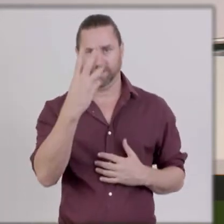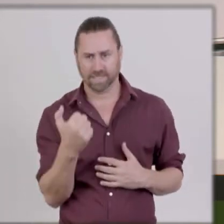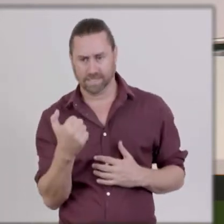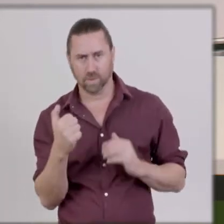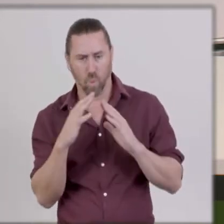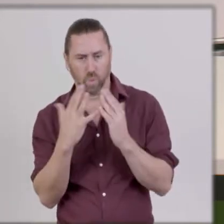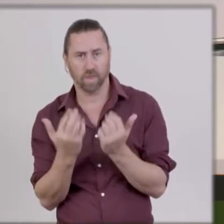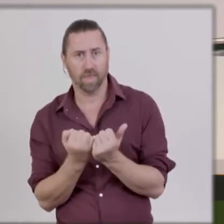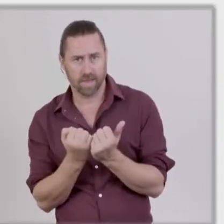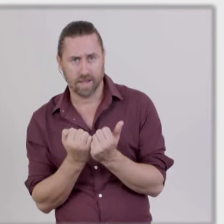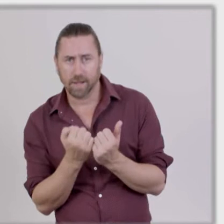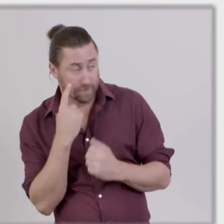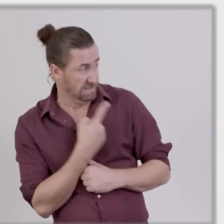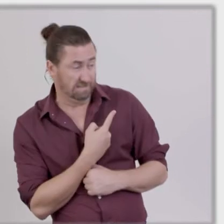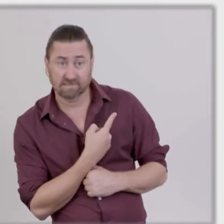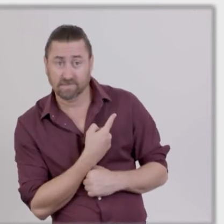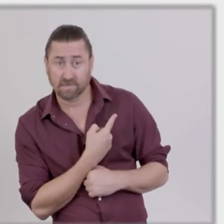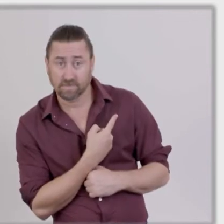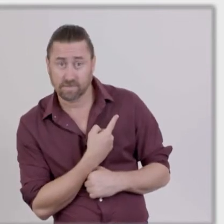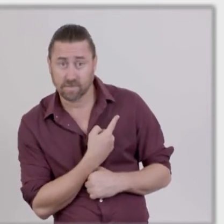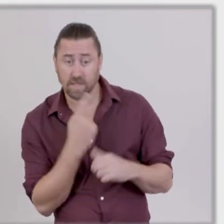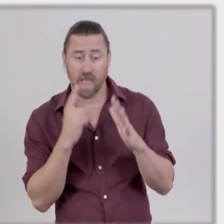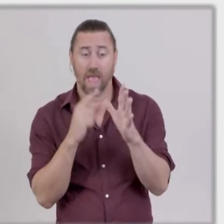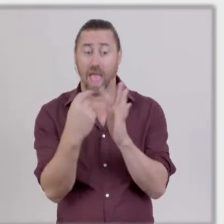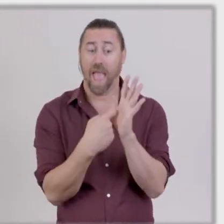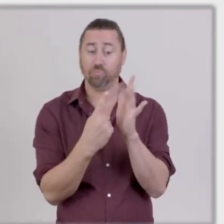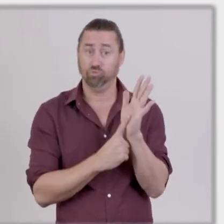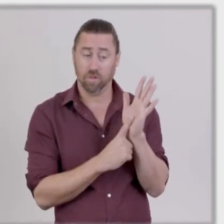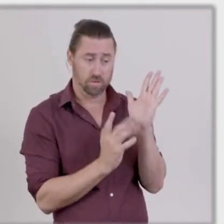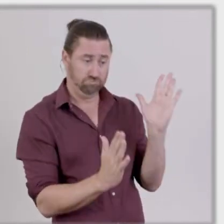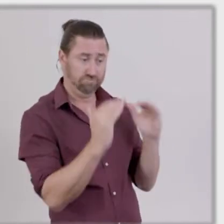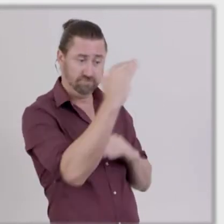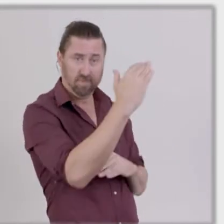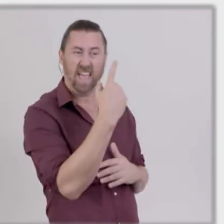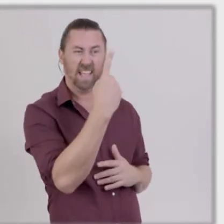Let's have a look here, you'll be able to see it. So I've split April into sixths.